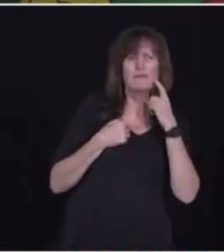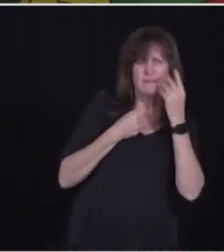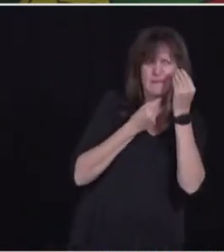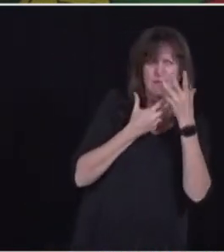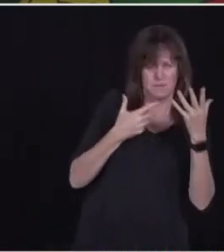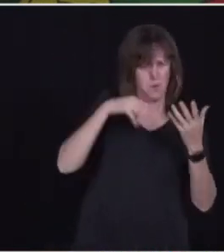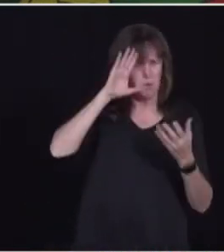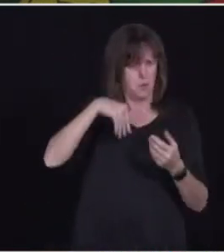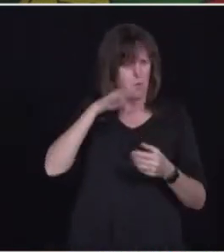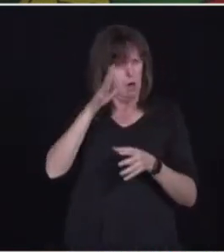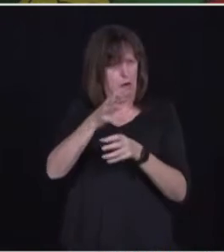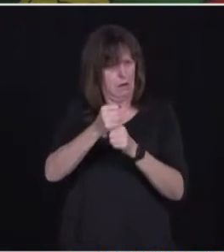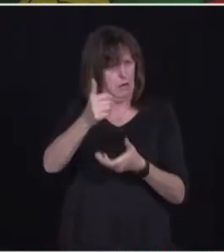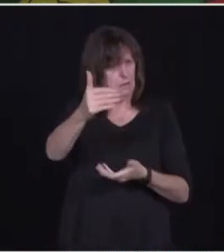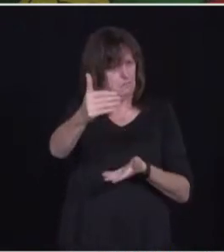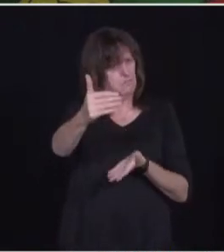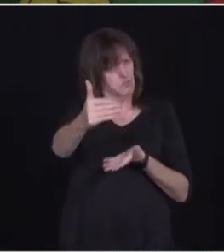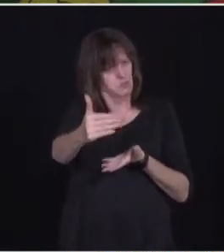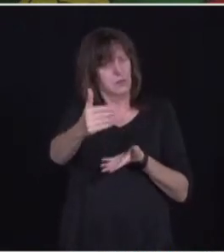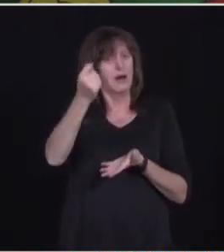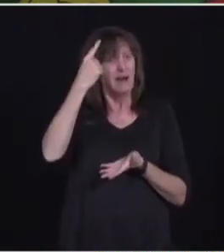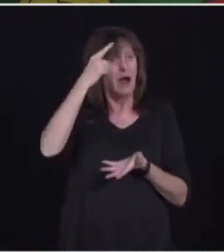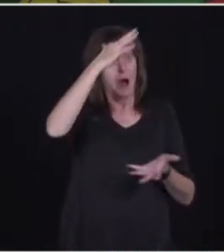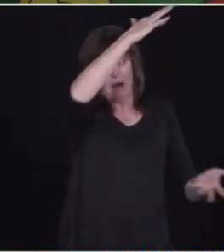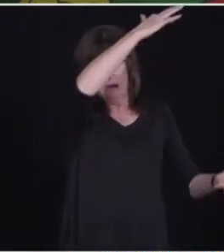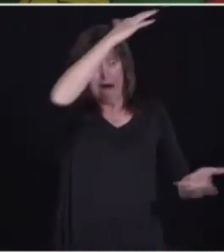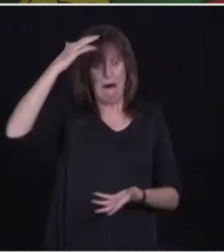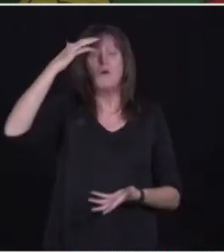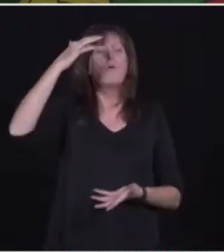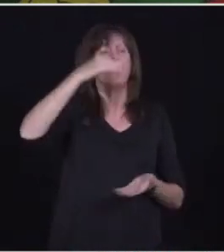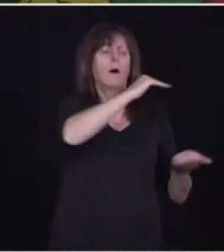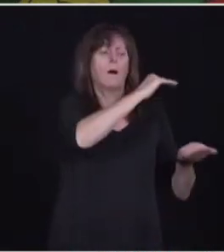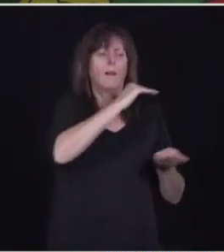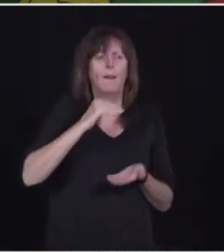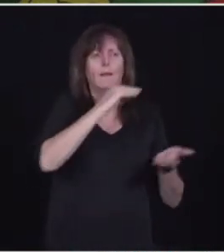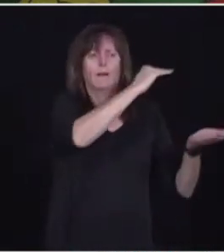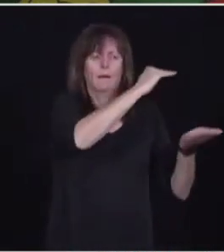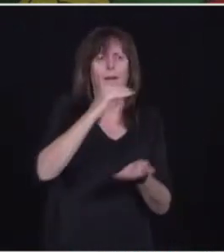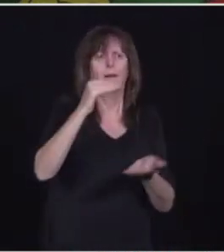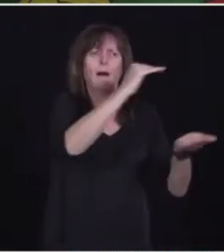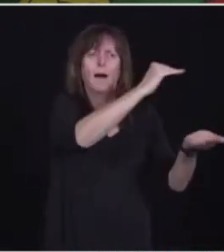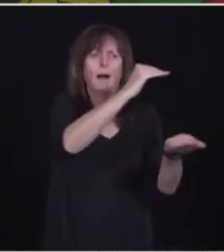even though we don't specifically tie it to the first quarter, it is very closer, we know we